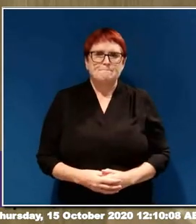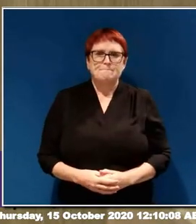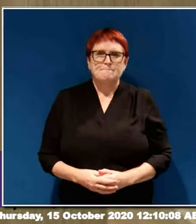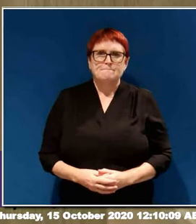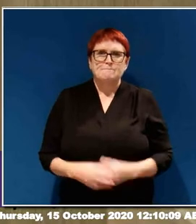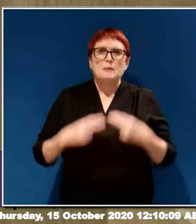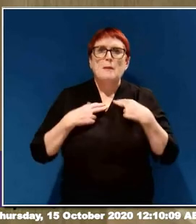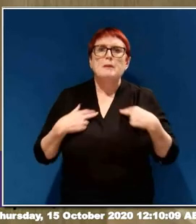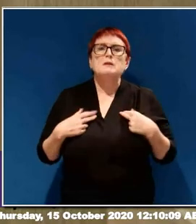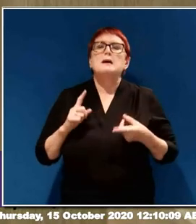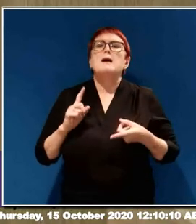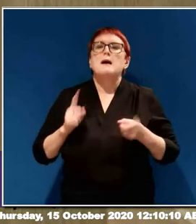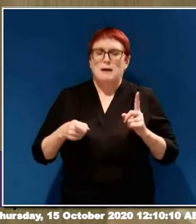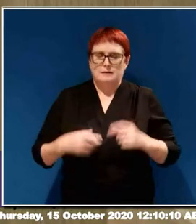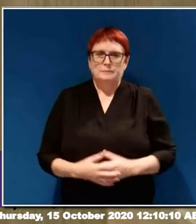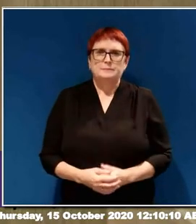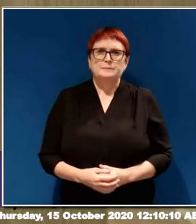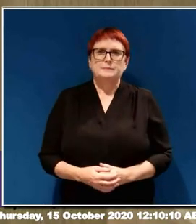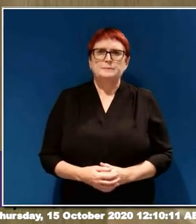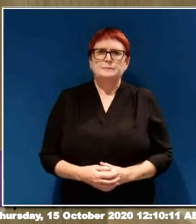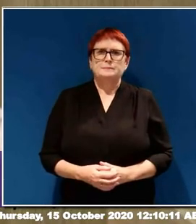Where does that understanding come from?